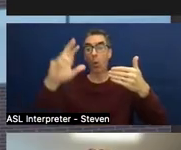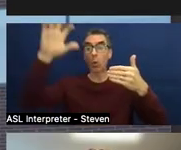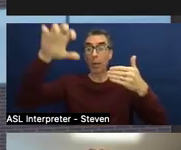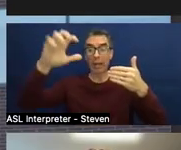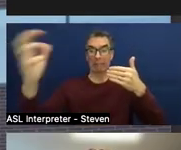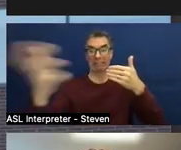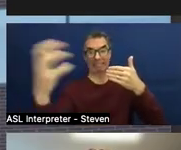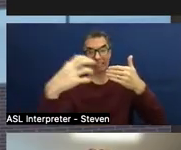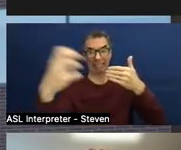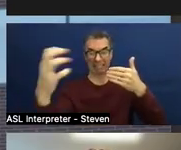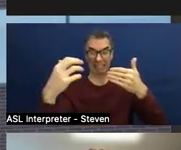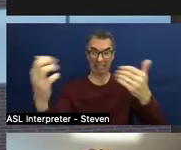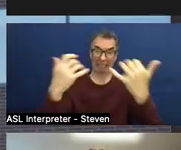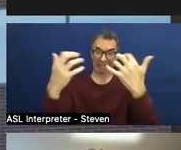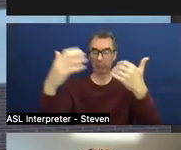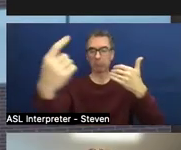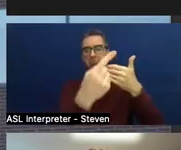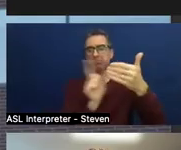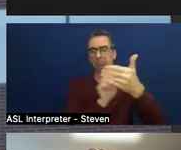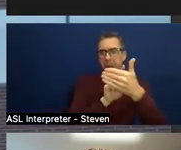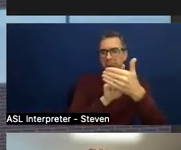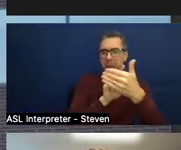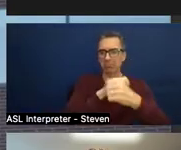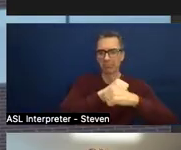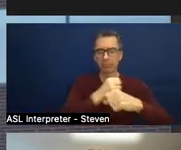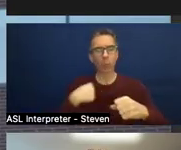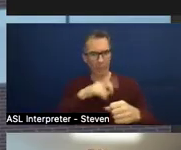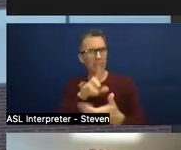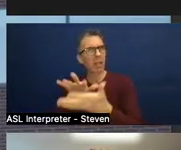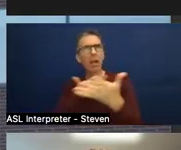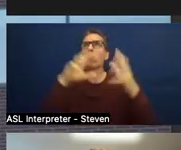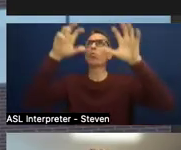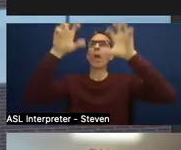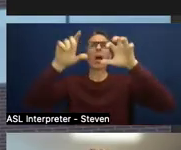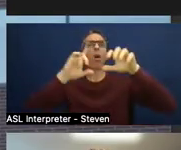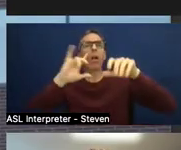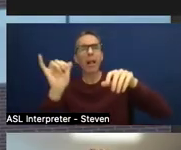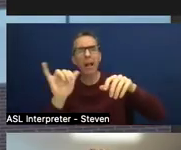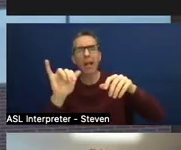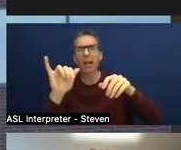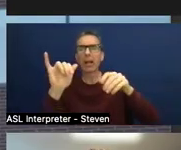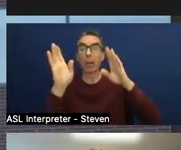We did look at the way that rain typically falls and the station roof